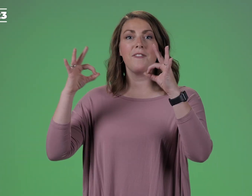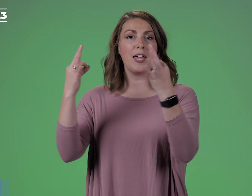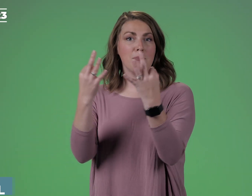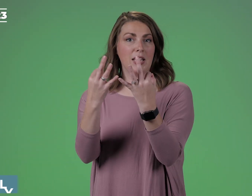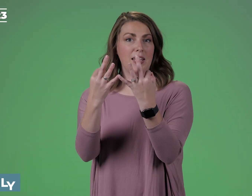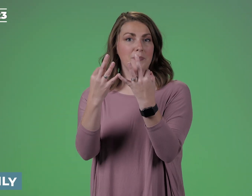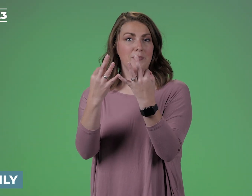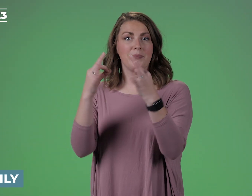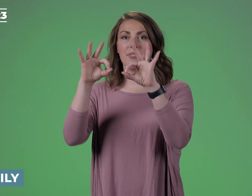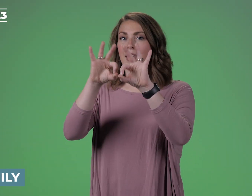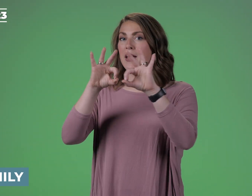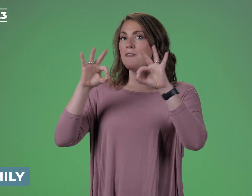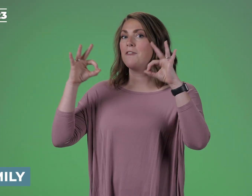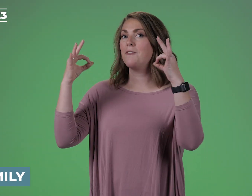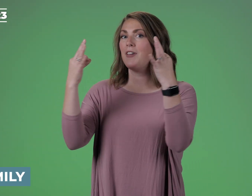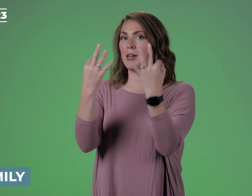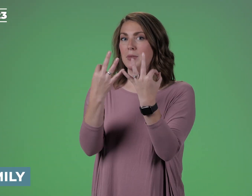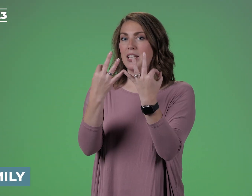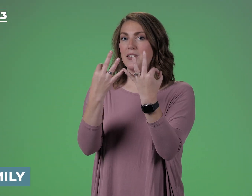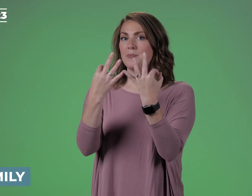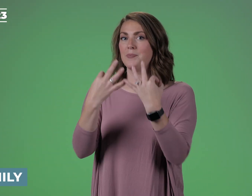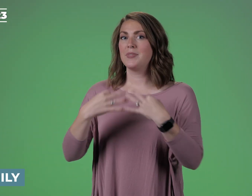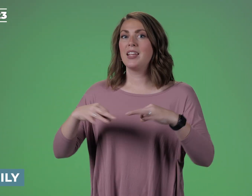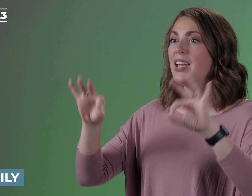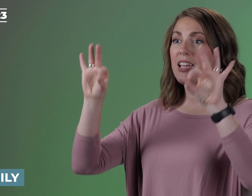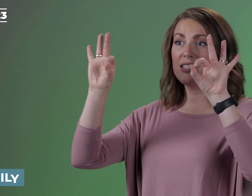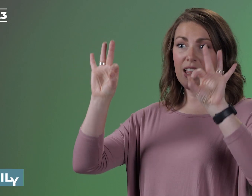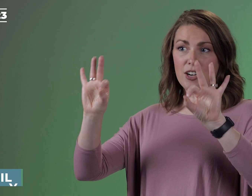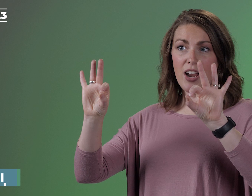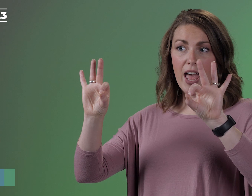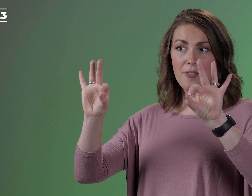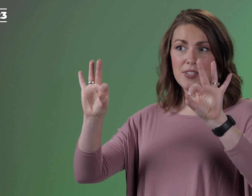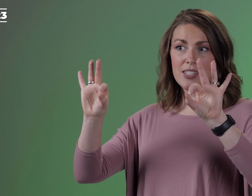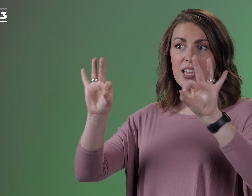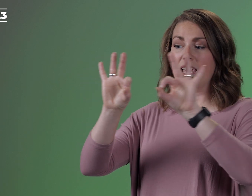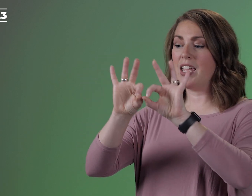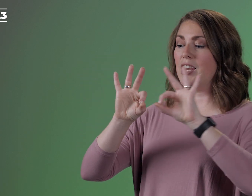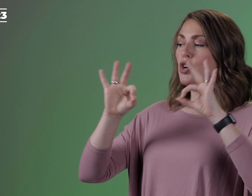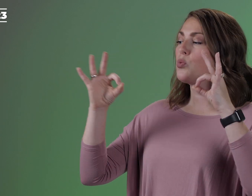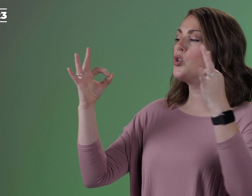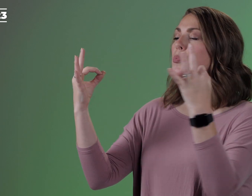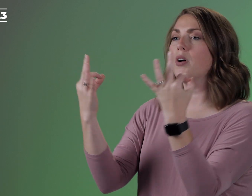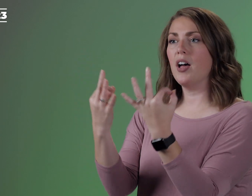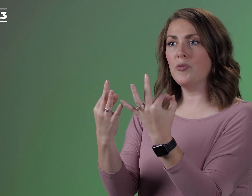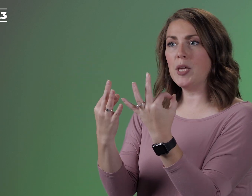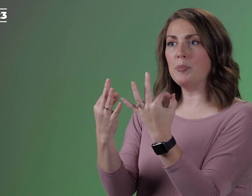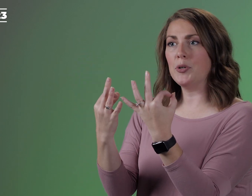Family. It's the letter F’s in a group of people.